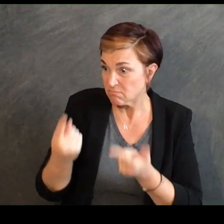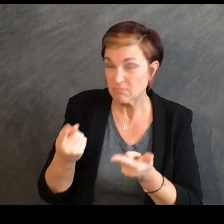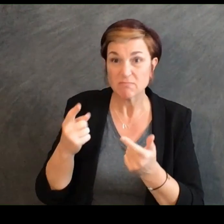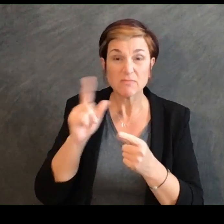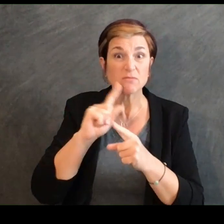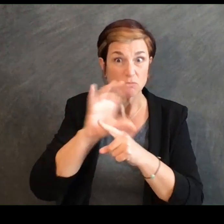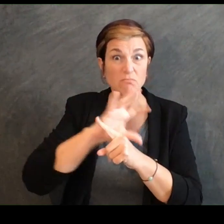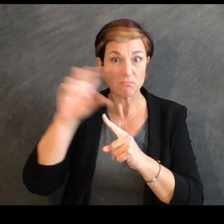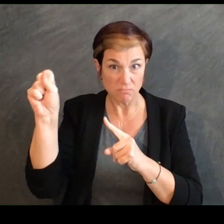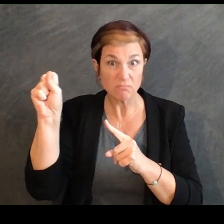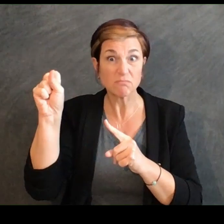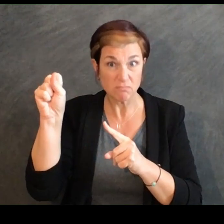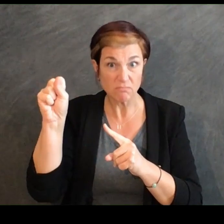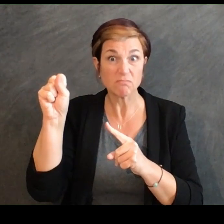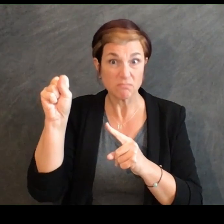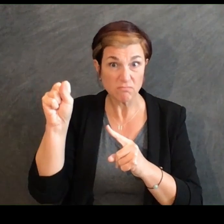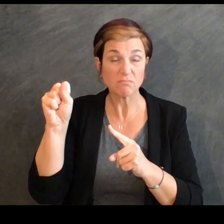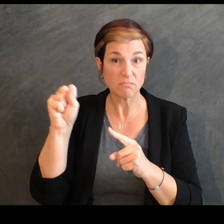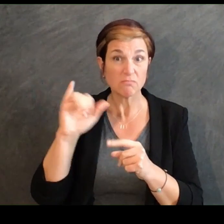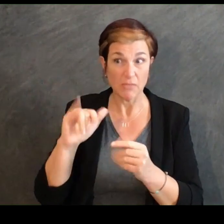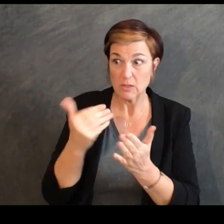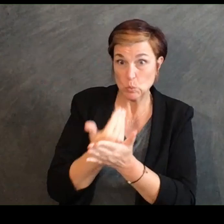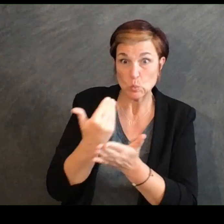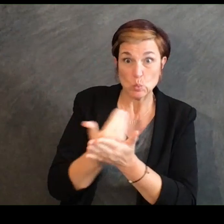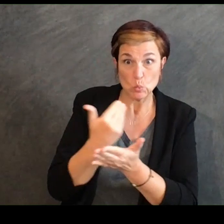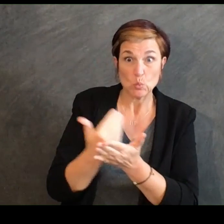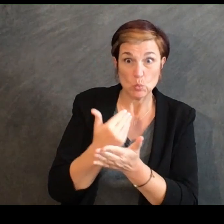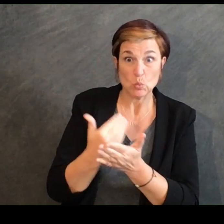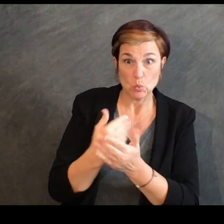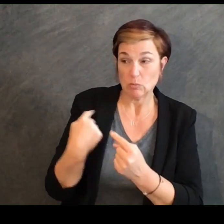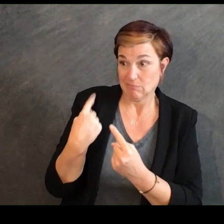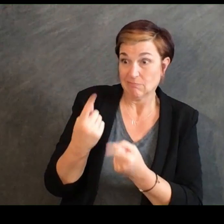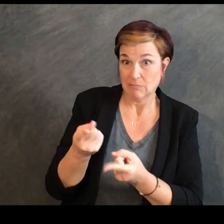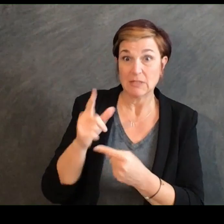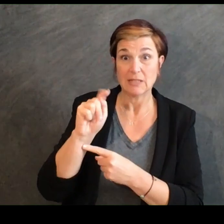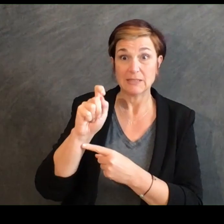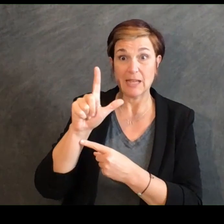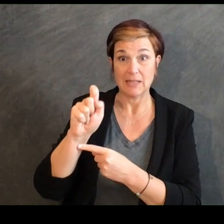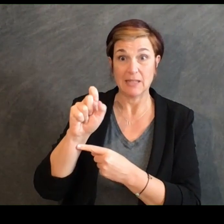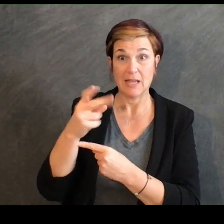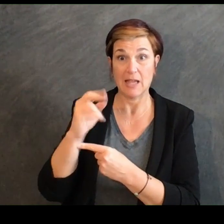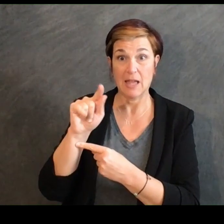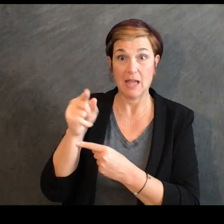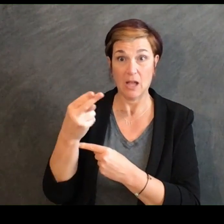past I tell you what they've done with telehealth is incredible it gives a